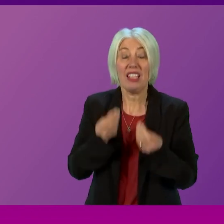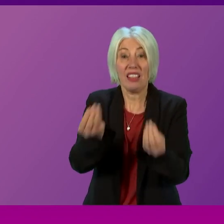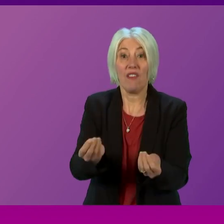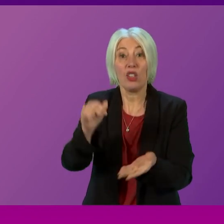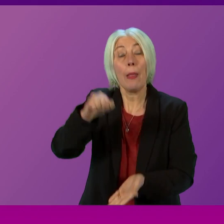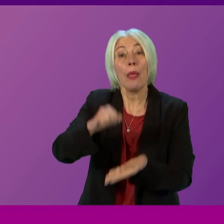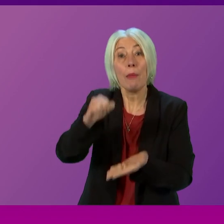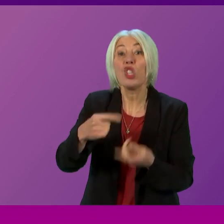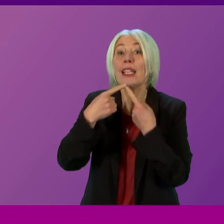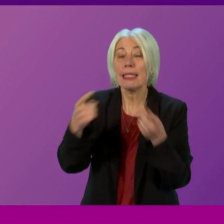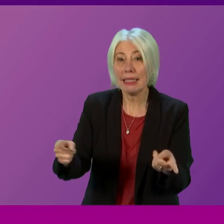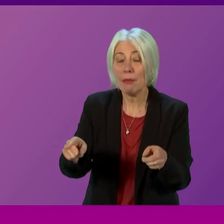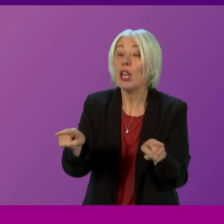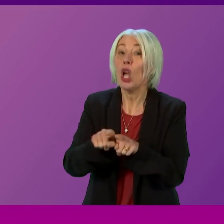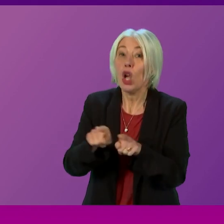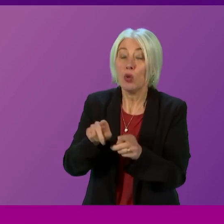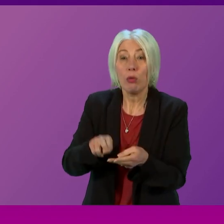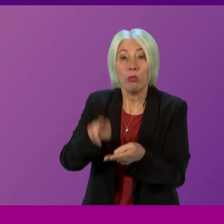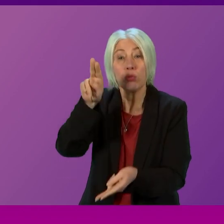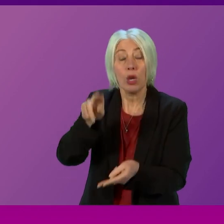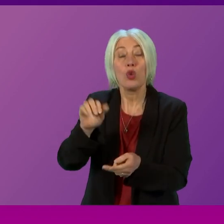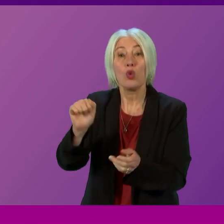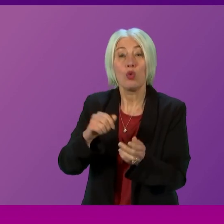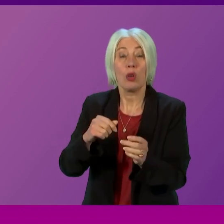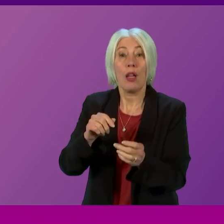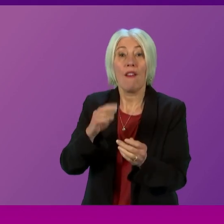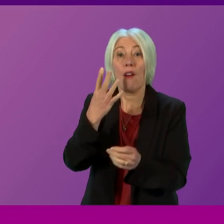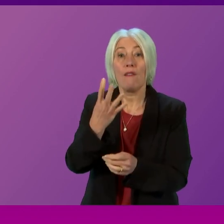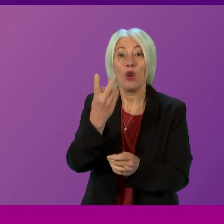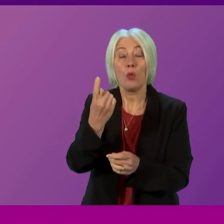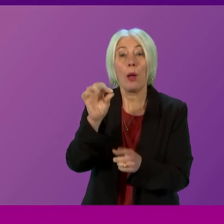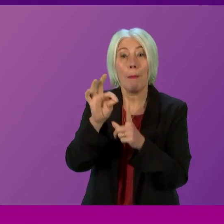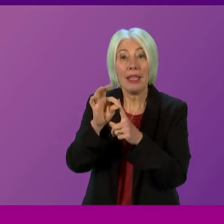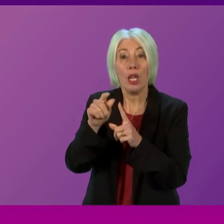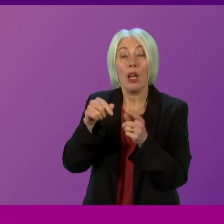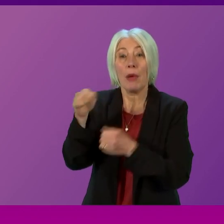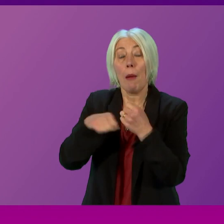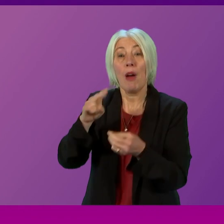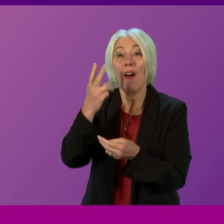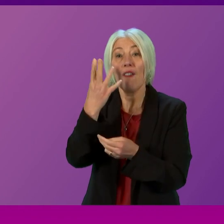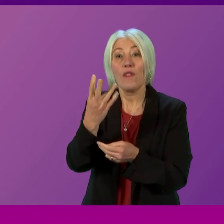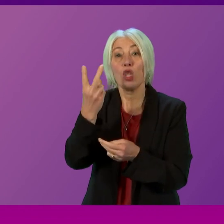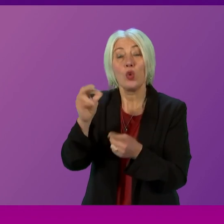including increasing the higher rate of tax from 41p to 42p, increasing the additional rate from